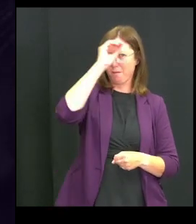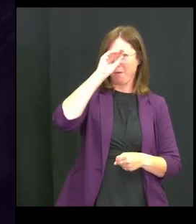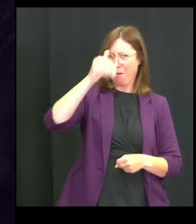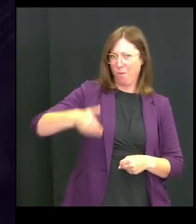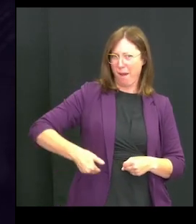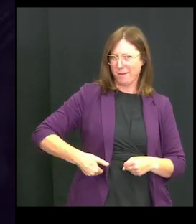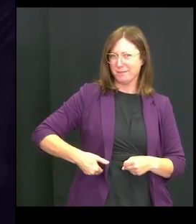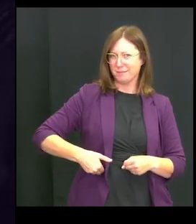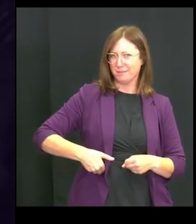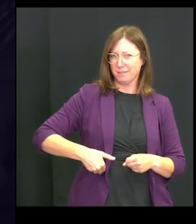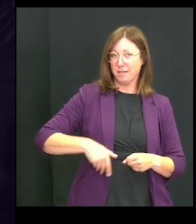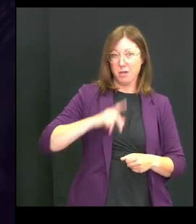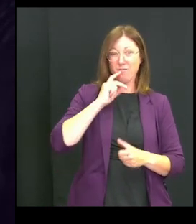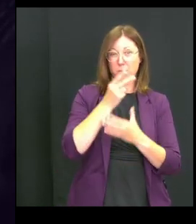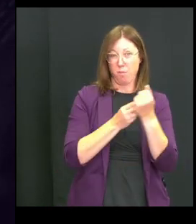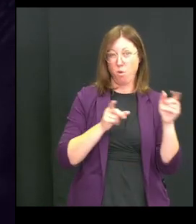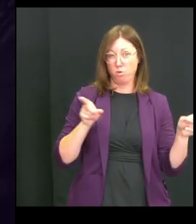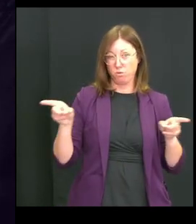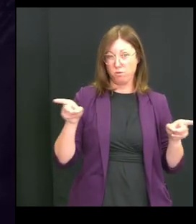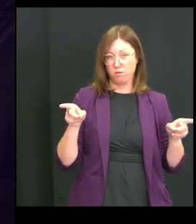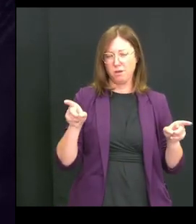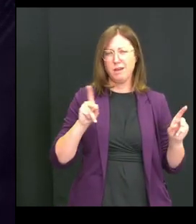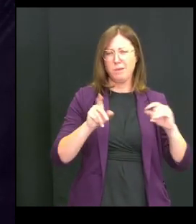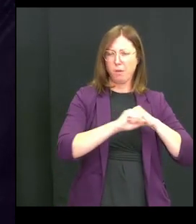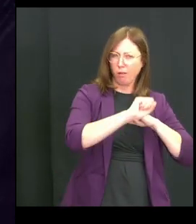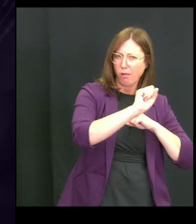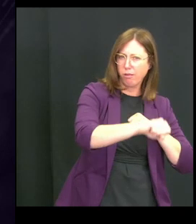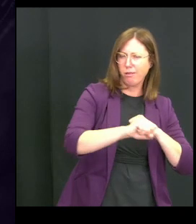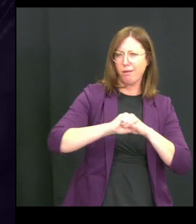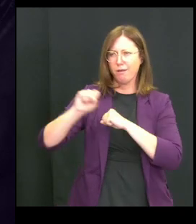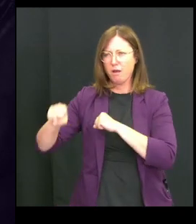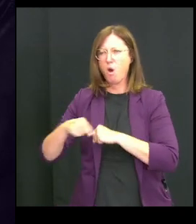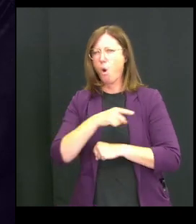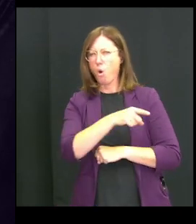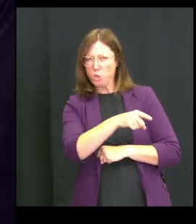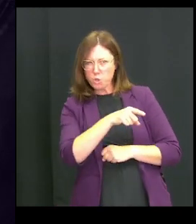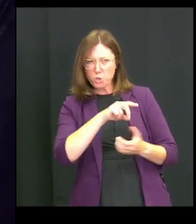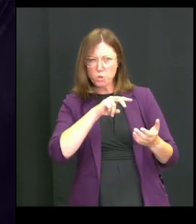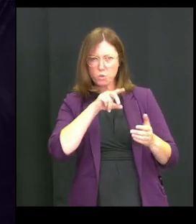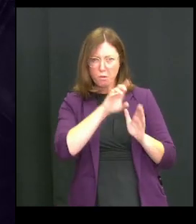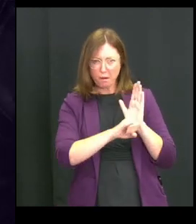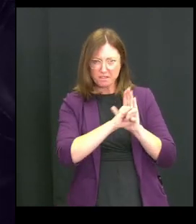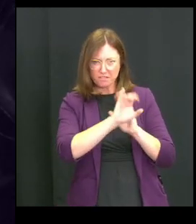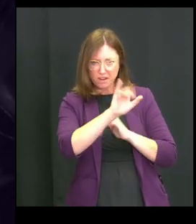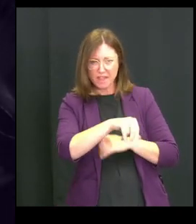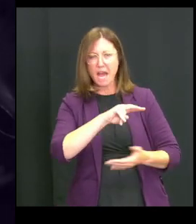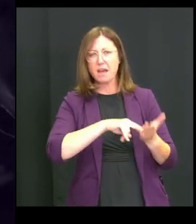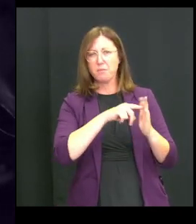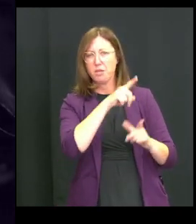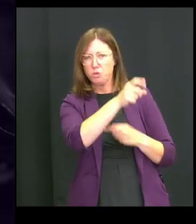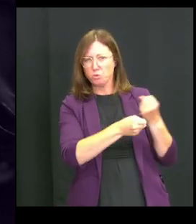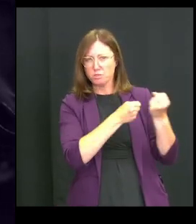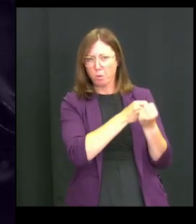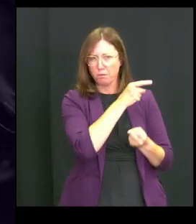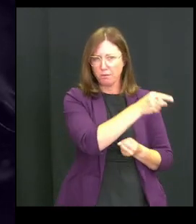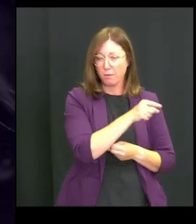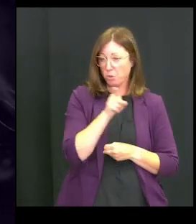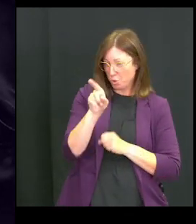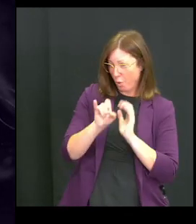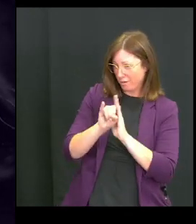People exaggerate the share of party supporters from a stereotypical group by about 10 percentage points on average.